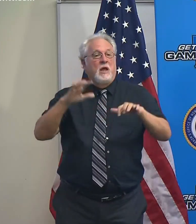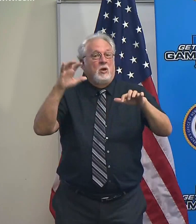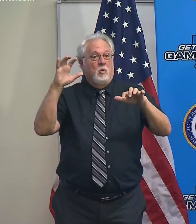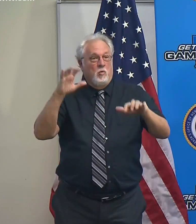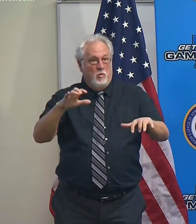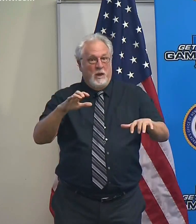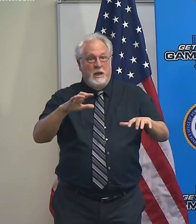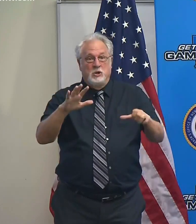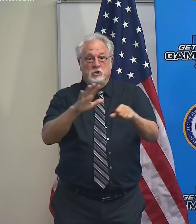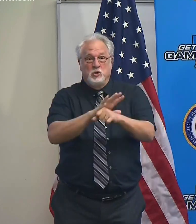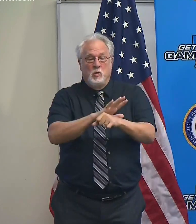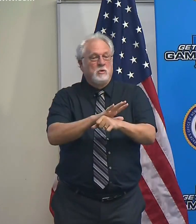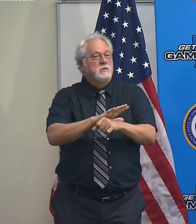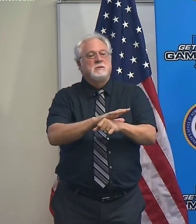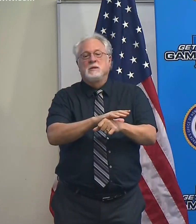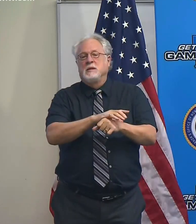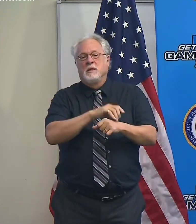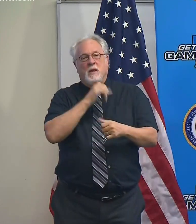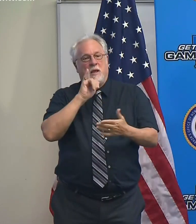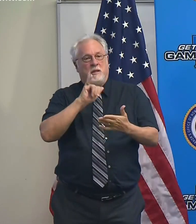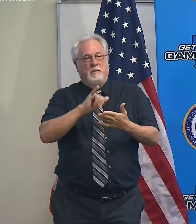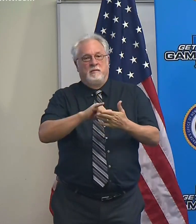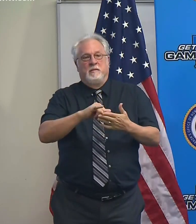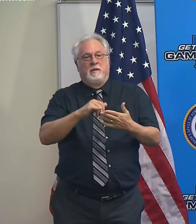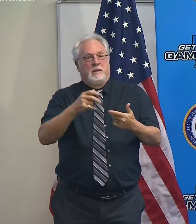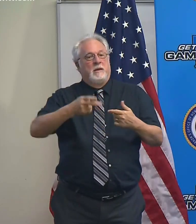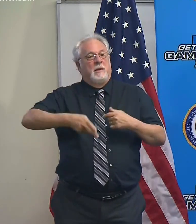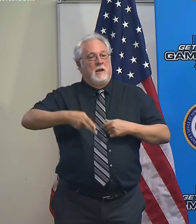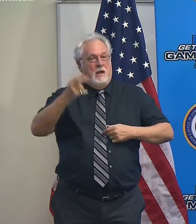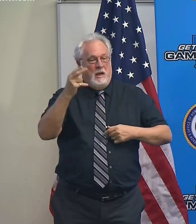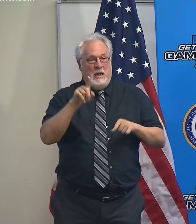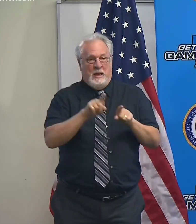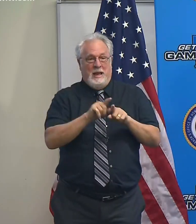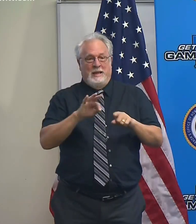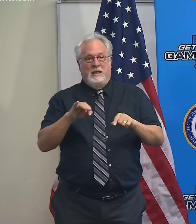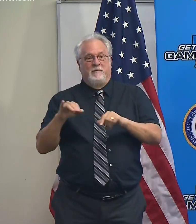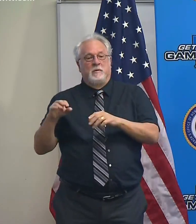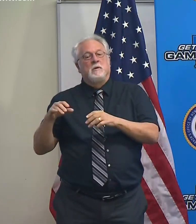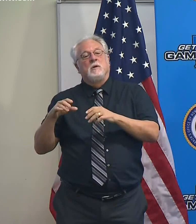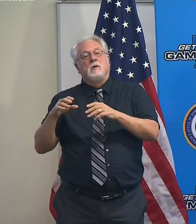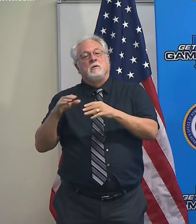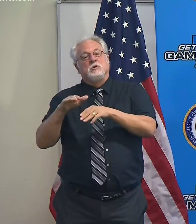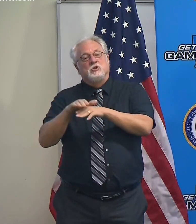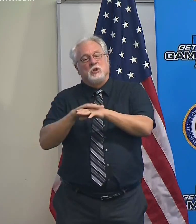STATE OUT THE BACK DOOR ABOUT STATE OUT THE BACK DOOR ABOUT TWELVE STATE OUT THE BACK DOOR ABOUT TWELVE HOURS STATE OUT THE BACK DOOR ABOUT TWELVE HOURS OR STATE OUT THE BACK DOOR ABOUT TWELVE HOURS OR SO STATE OUT THE BACK DOOR ABOUT TWELVE HOURS OR SO AFTER STATE OUT THE BACK DOOR ABOUT TWELVE HOURS OR SO AFTER SHE TWELVE HOURS OR SO AFTER SHE TWELVE HOURS OR SO AFTER SHE COMES TWELVE HOURS OR SO AFTER SHE COMES THROUGH TWELVE HOURS OR SO AFTER SHE COMES THROUGH THE TWELVE HOURS OR SO AFTER SHE COMES THROUGH THE FRONT TWELVE HOURS OR SO AFTER SHE COMES THROUGH THE FRONT DOOR. COMES THROUGH THE FRONT DOOR. COMES THROUGH THE FRONT DOOR. >> COMES THROUGH THE FRONT DOOR. >> IF COMES THROUGH THE FRONT DOOR. >> IF THAT COMES THROUGH THE FRONT DOOR. >> IF THAT HAPPENS COMES THROUGH THE FRONT DOOR. >> IF THAT HAPPENS THEN COMES THROUGH THE FRONT DOOR. >> IF THAT HAPPENS THEN THE IF THAT HAPPENS THEN THE IF THAT HAPPENS THEN THE RAINFALL IF THAT HAPPENS THEN THE RAINFALL TOTALS IF THAT HAPPENS THEN THE RAINFALL TOTALS WOULDN'T